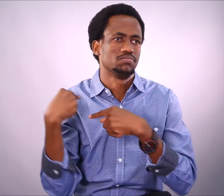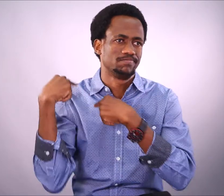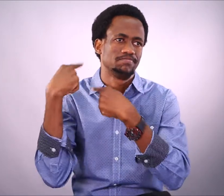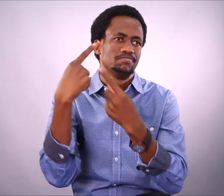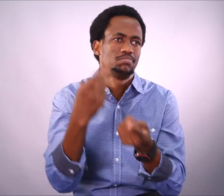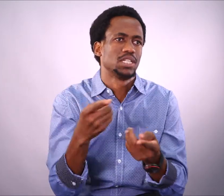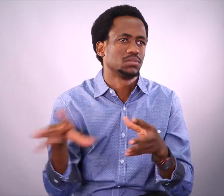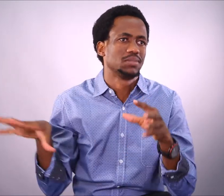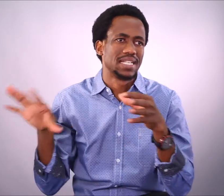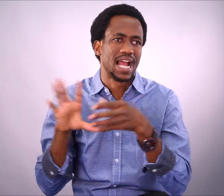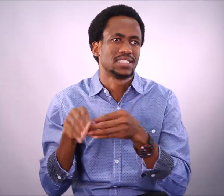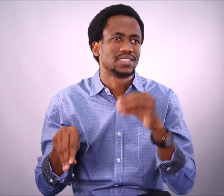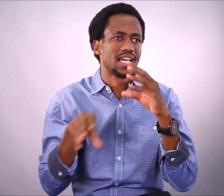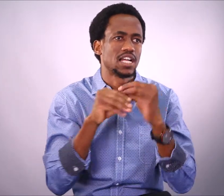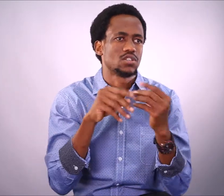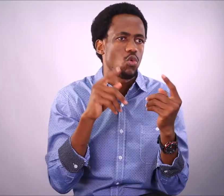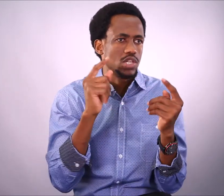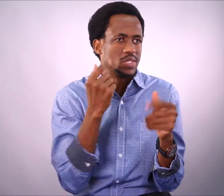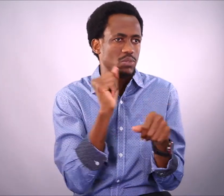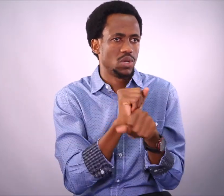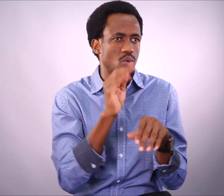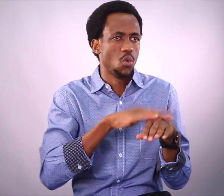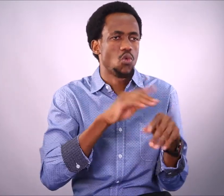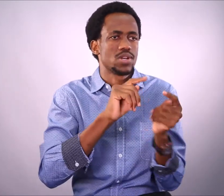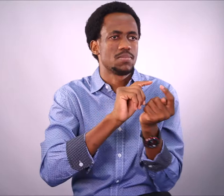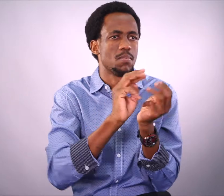and it's continued research that I started two years ago.